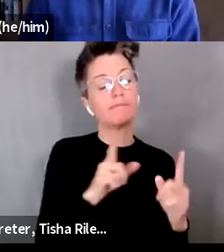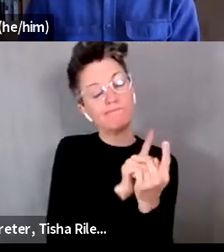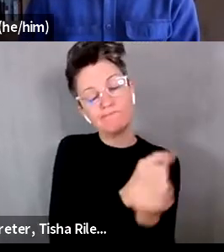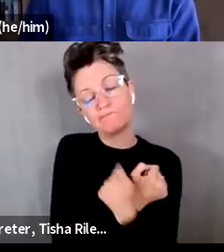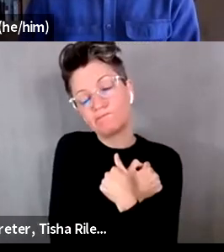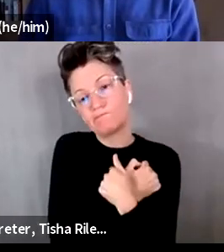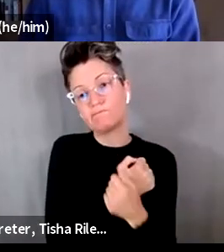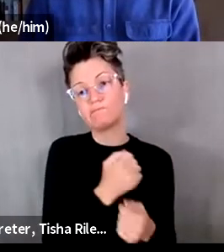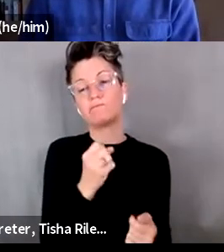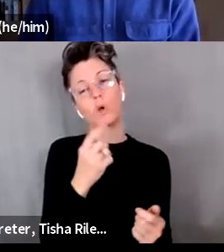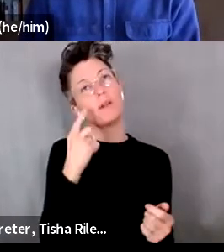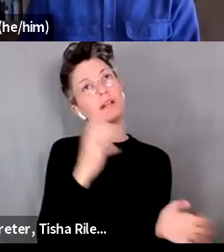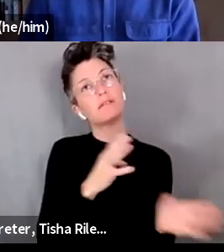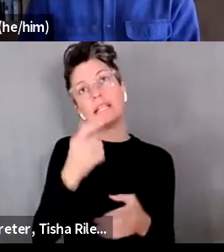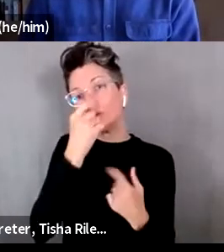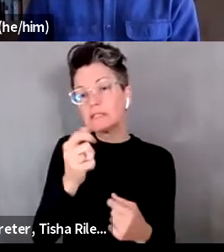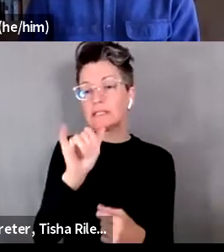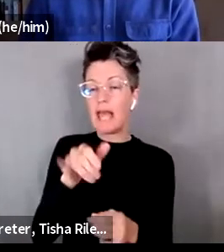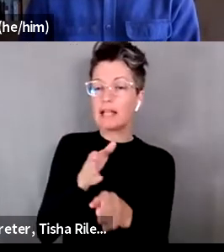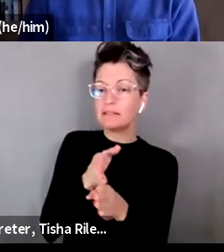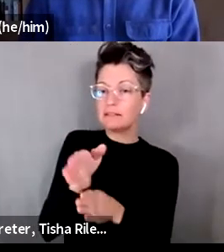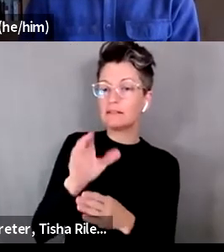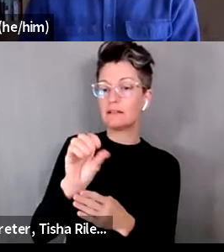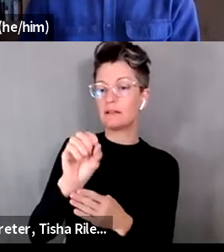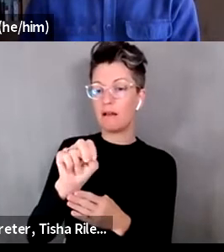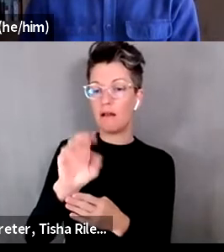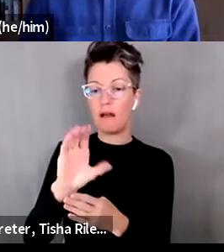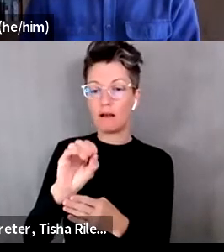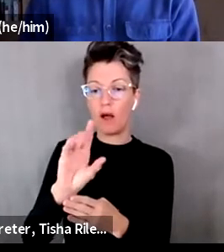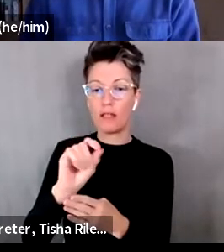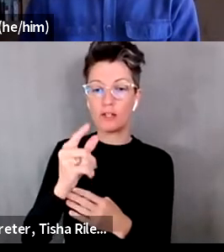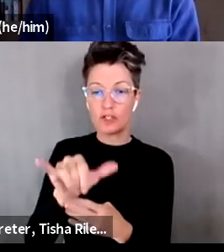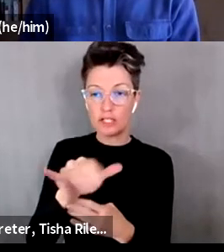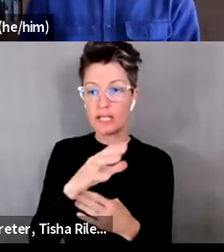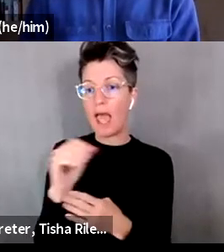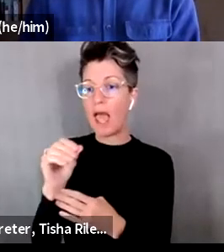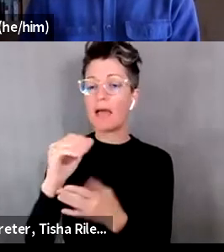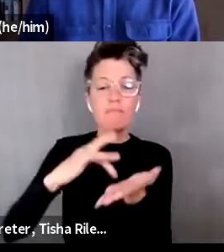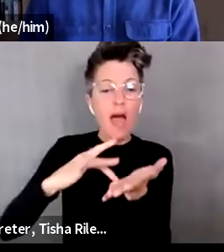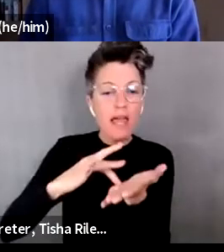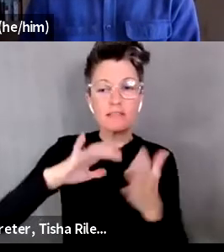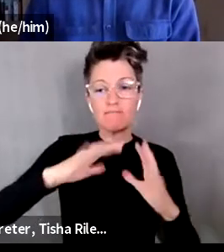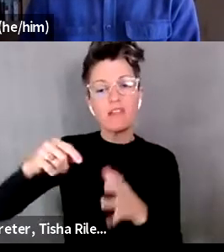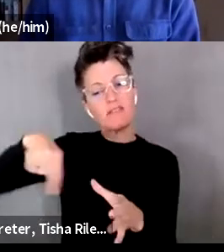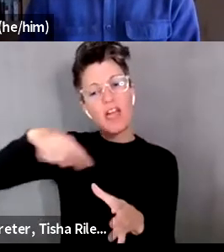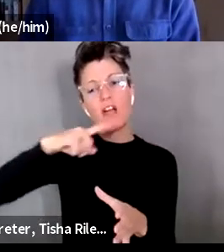oncology and, and medicine is changing right now in terms of dealing with patients and families that I think